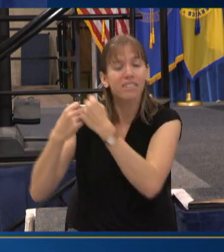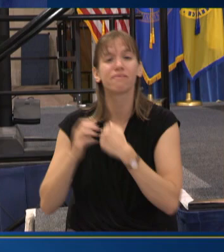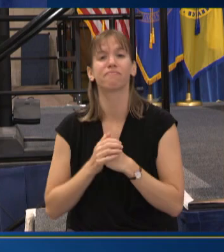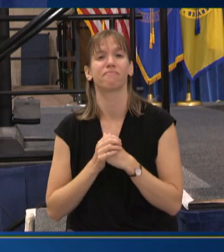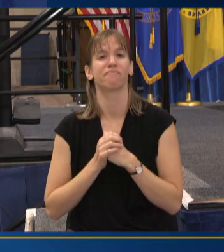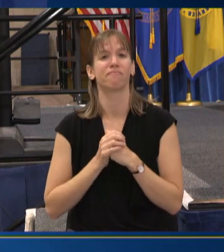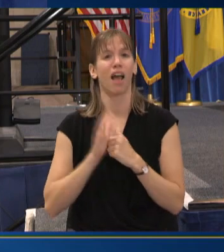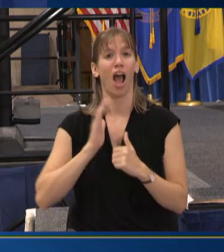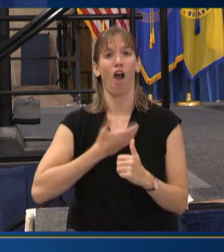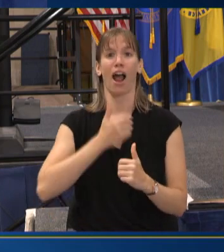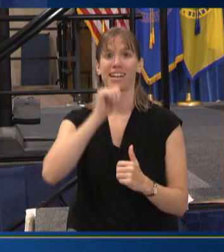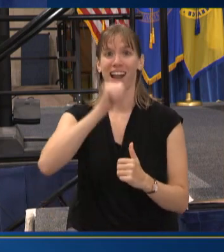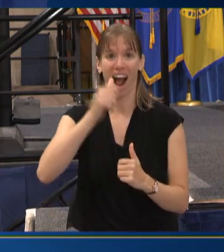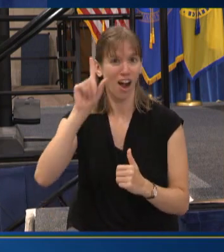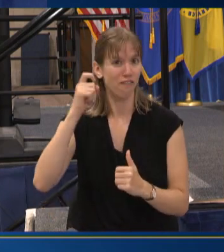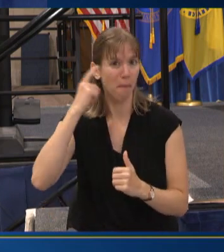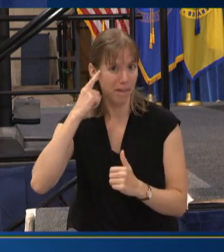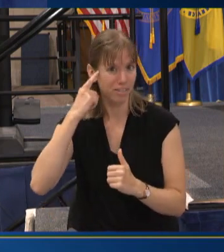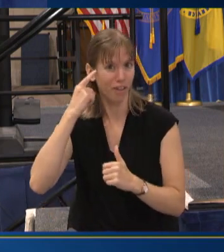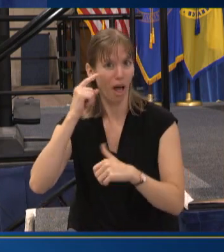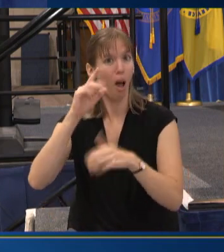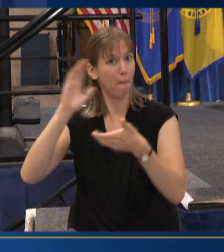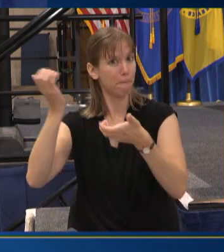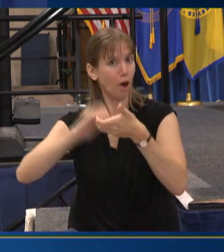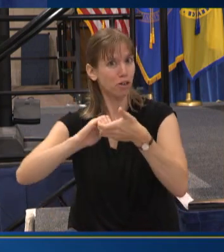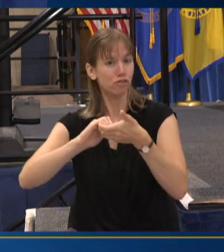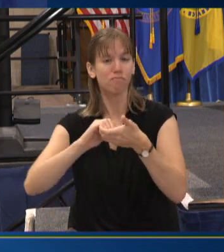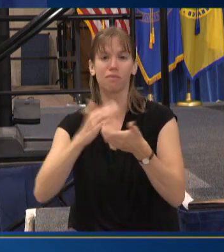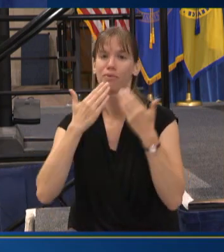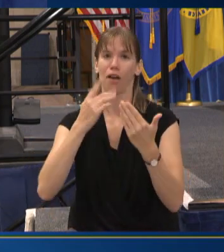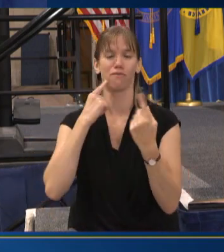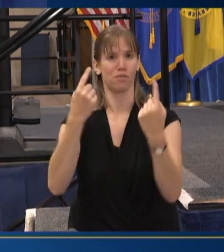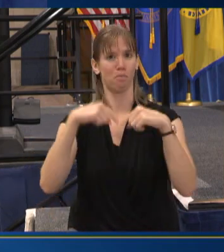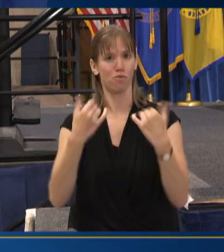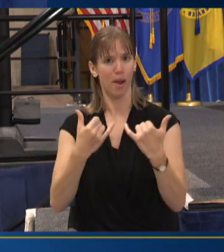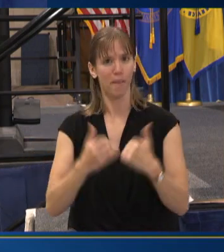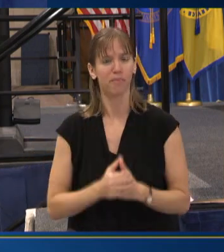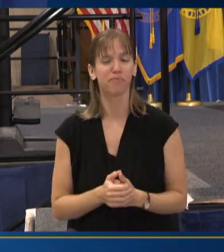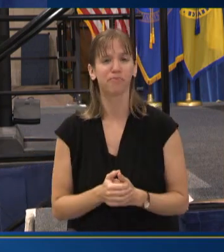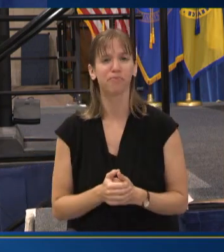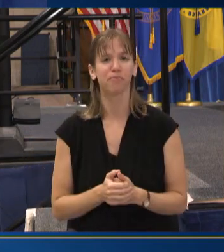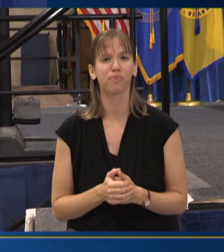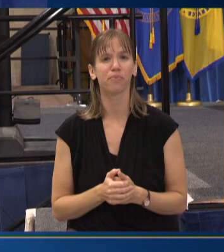nongovernmental partners for being with us today. Of course, we're meeting today in the